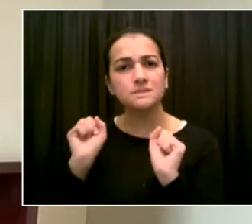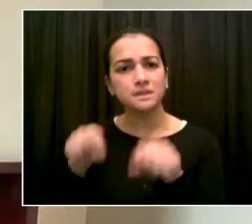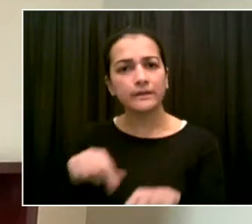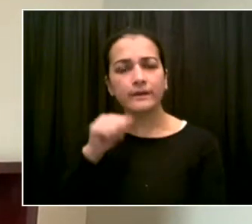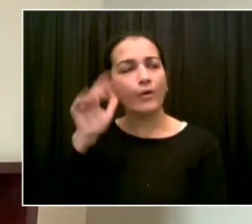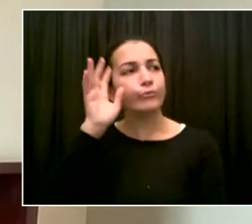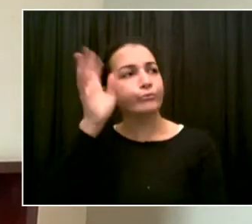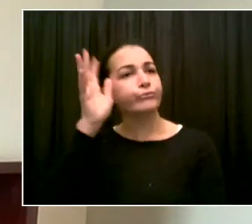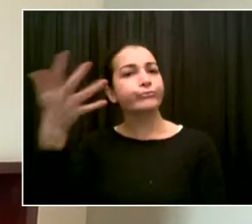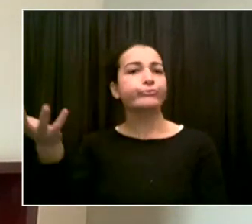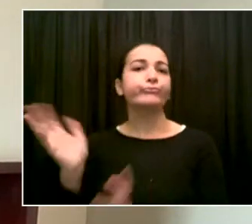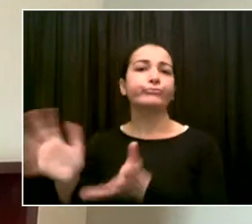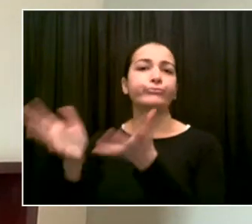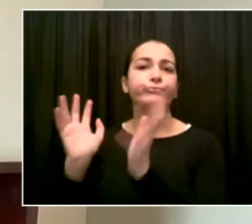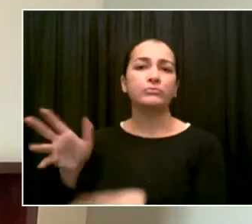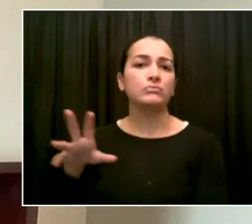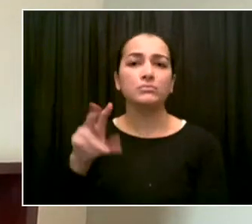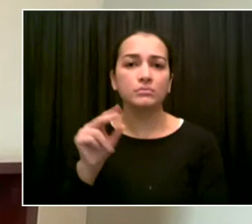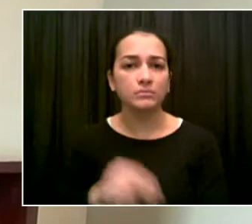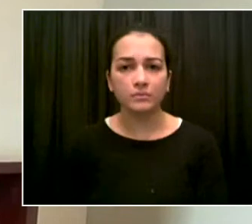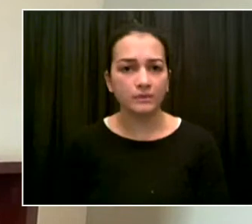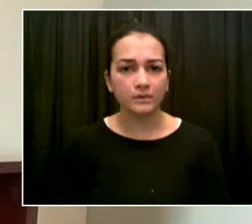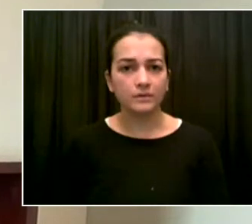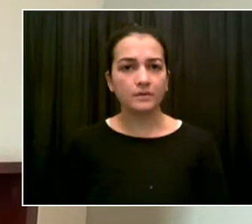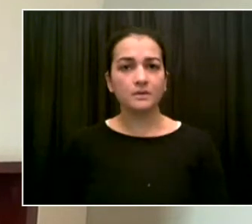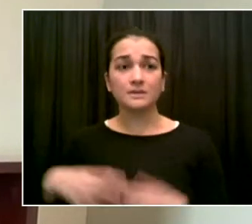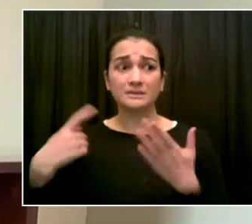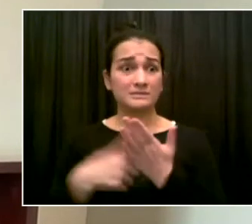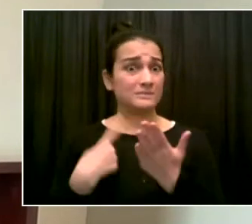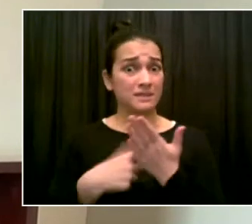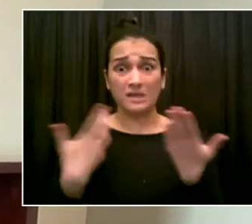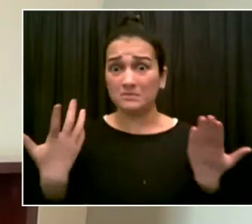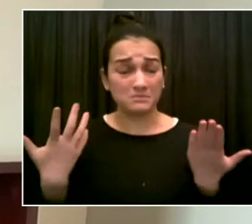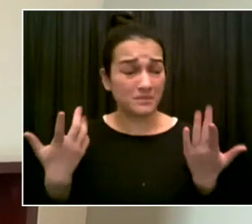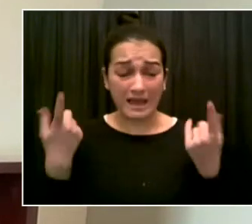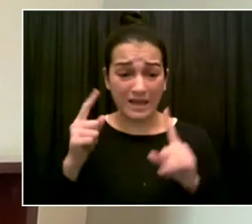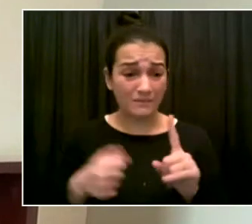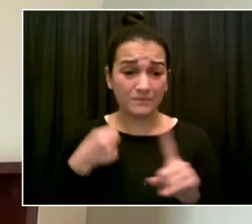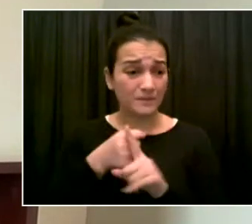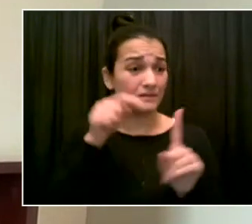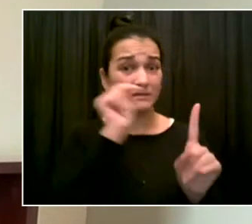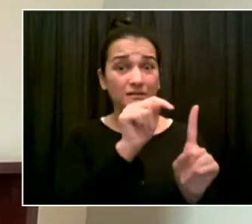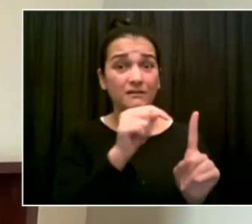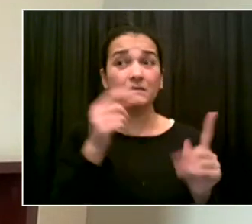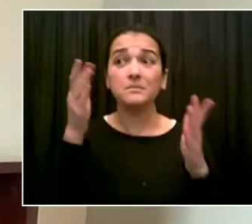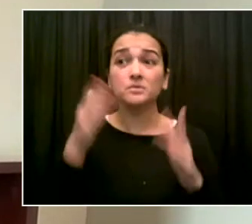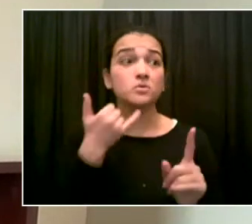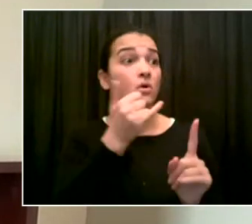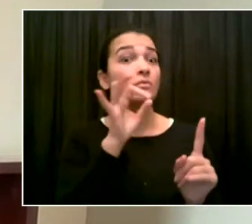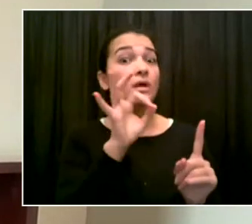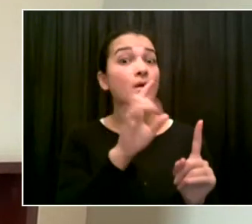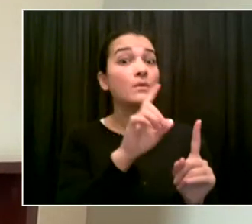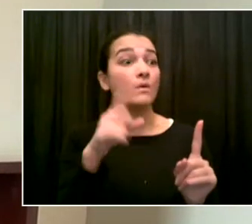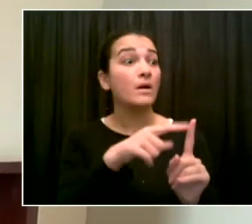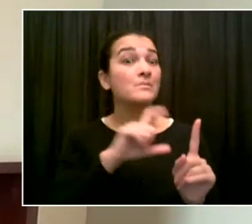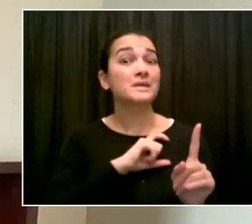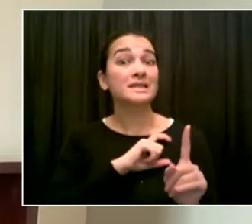AND IT IS ACTUALLY TRUE. HAVING SPENT MY CAREER IN HOSPITAL AND COMMNUITBAY-SED MENTAL HEALTH WORK, I HAVE BEEN INVOLVED IN NUMEROUS CRISIS SITUATIONS AND SOEM OWHF ICH INVOLVEA D